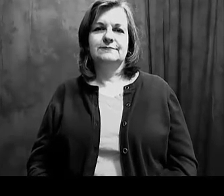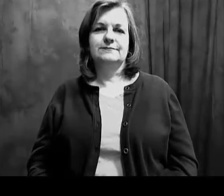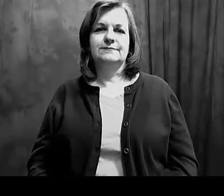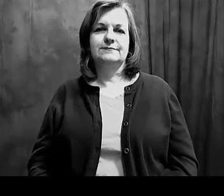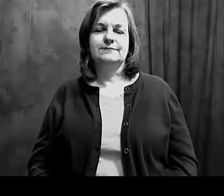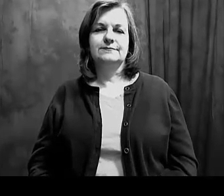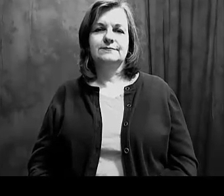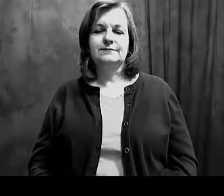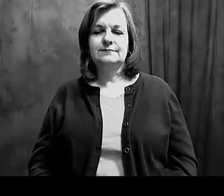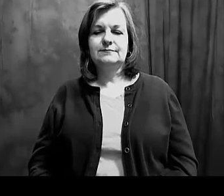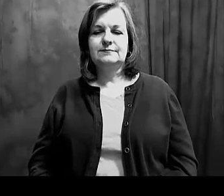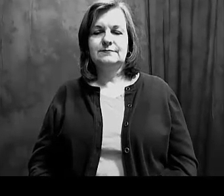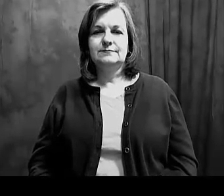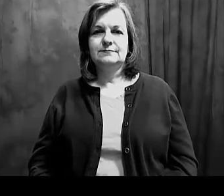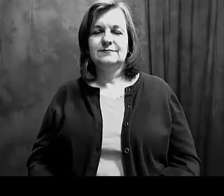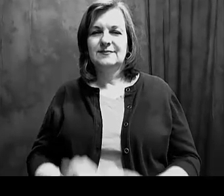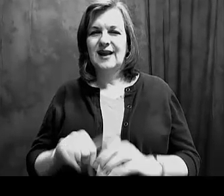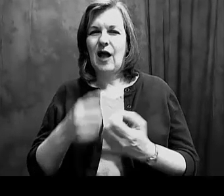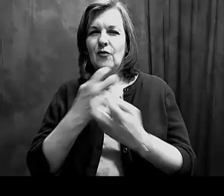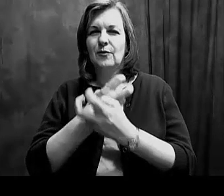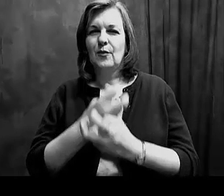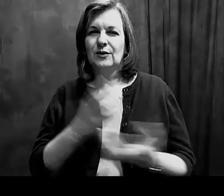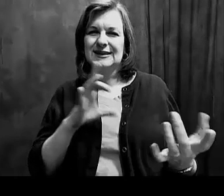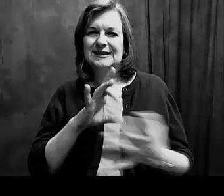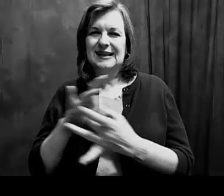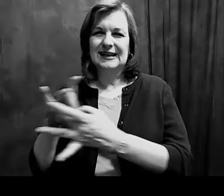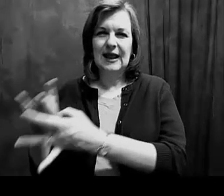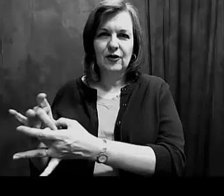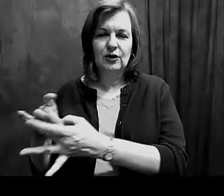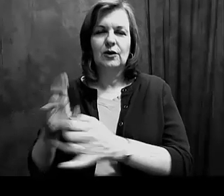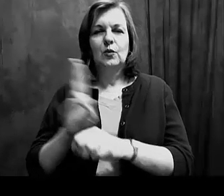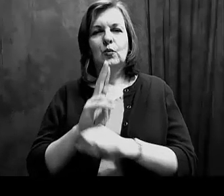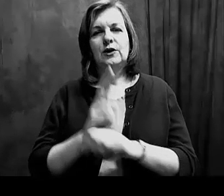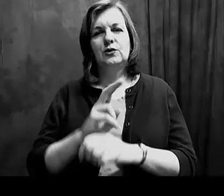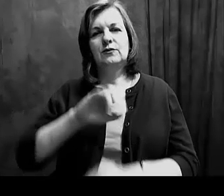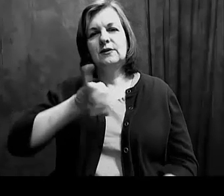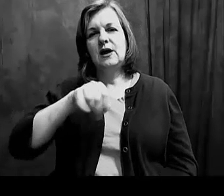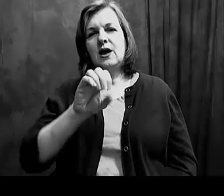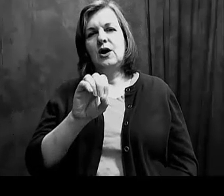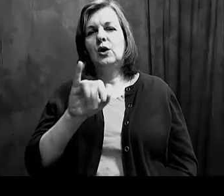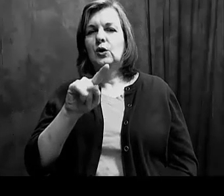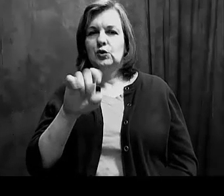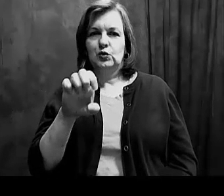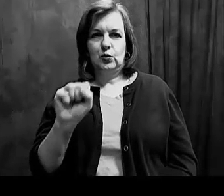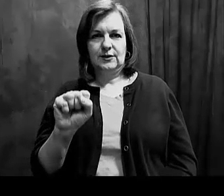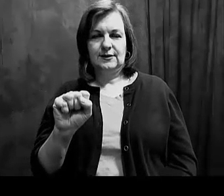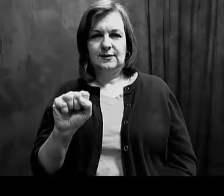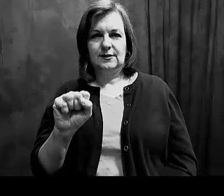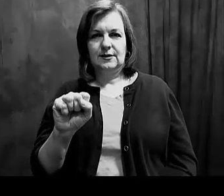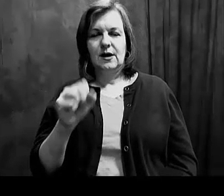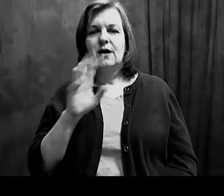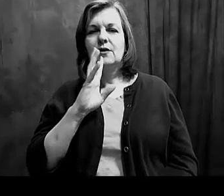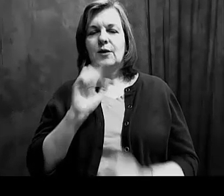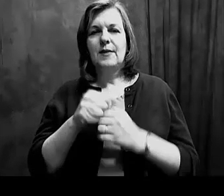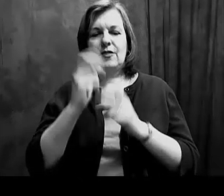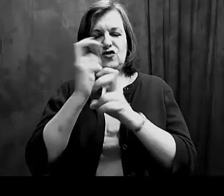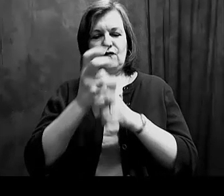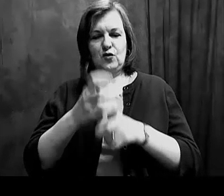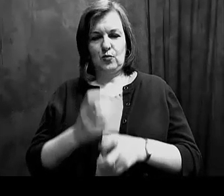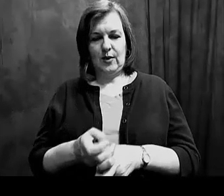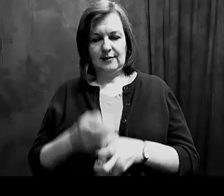to hold these bones together we actually have to look at joints so that we can move around I mentioned that your vertebral column is